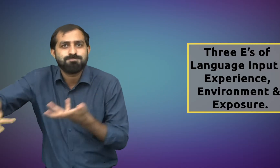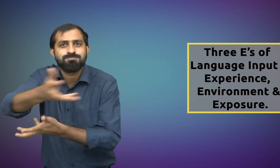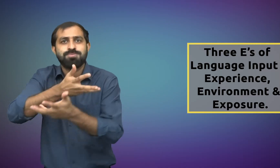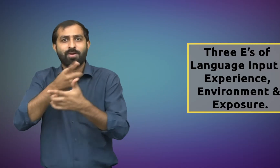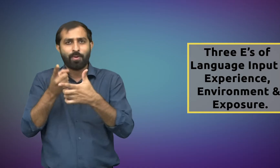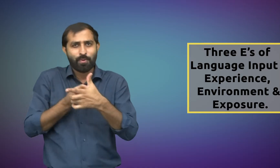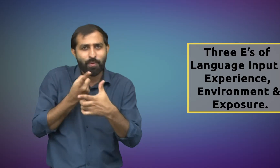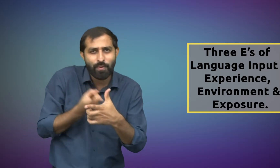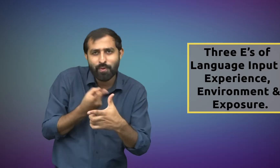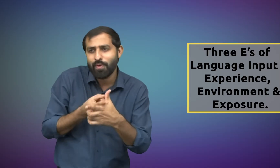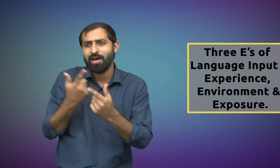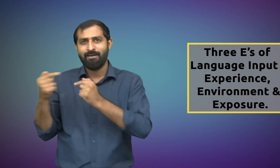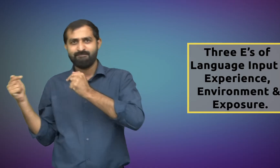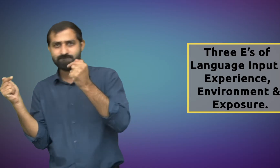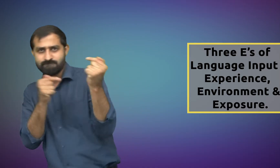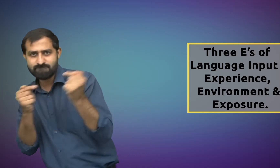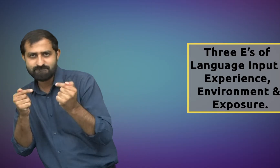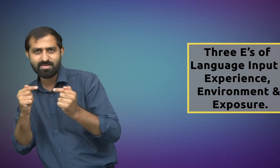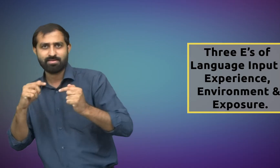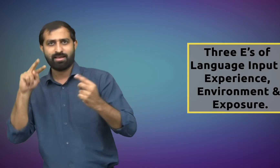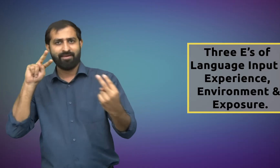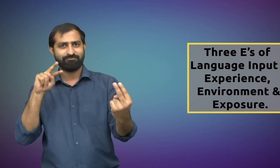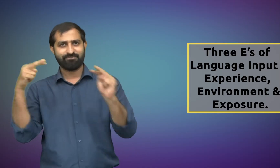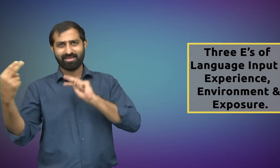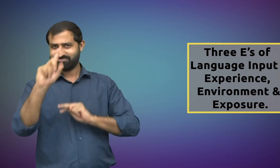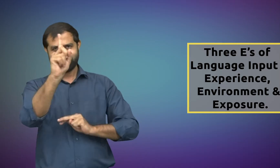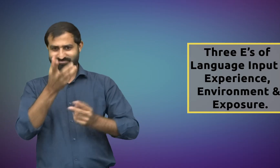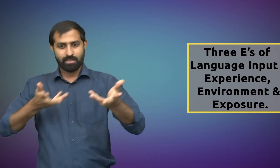from there we get various exposure through hearing receptive skills.